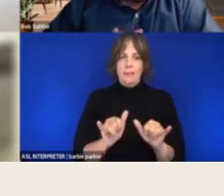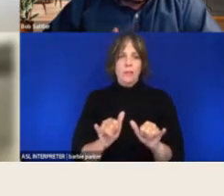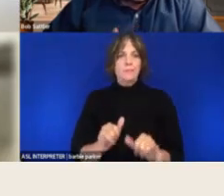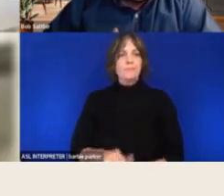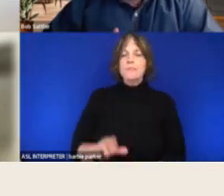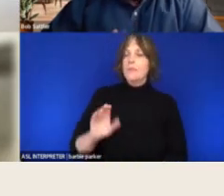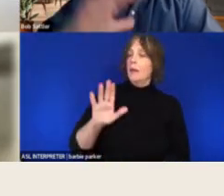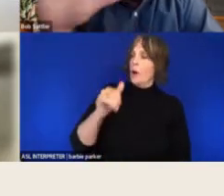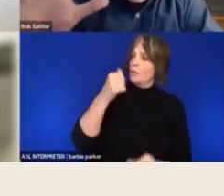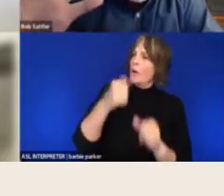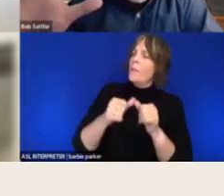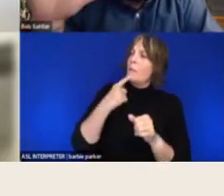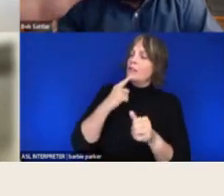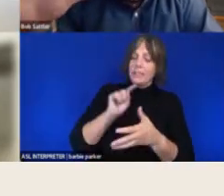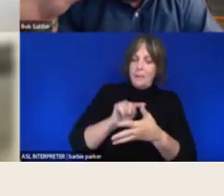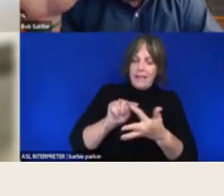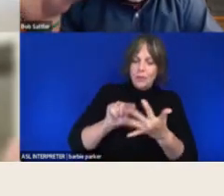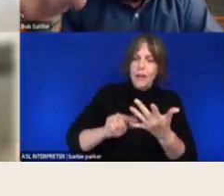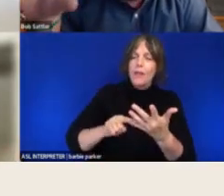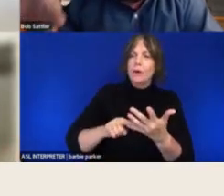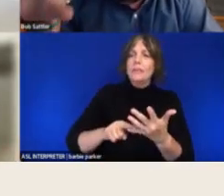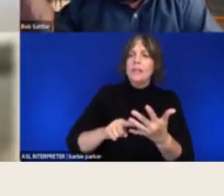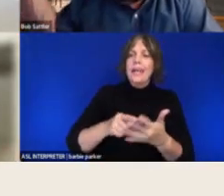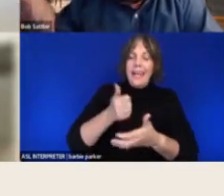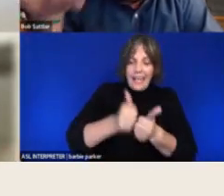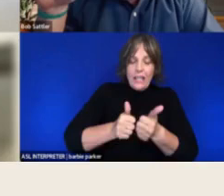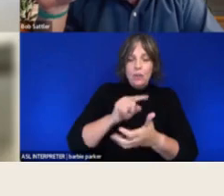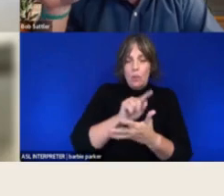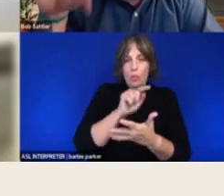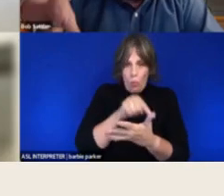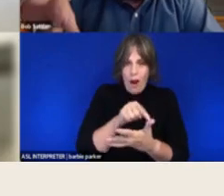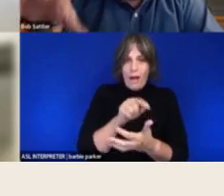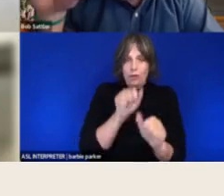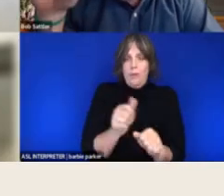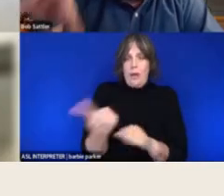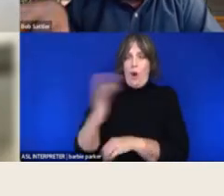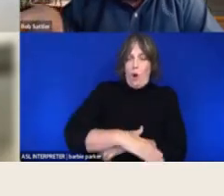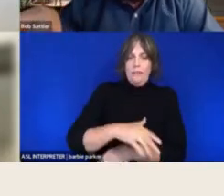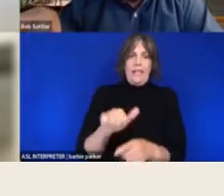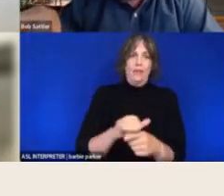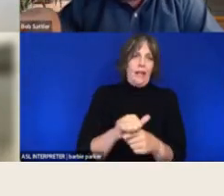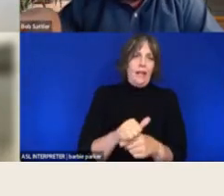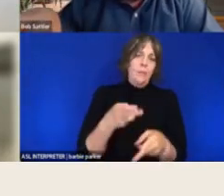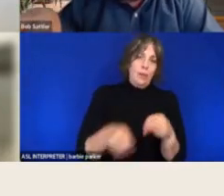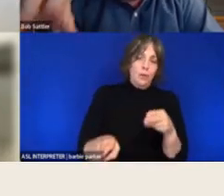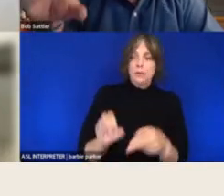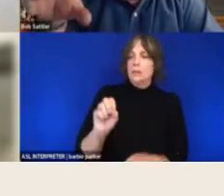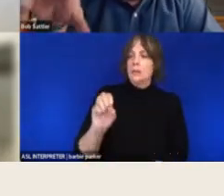training. We've got a whole day about talking about how we can make that happen, but quickly, using SMART goals is fine, but